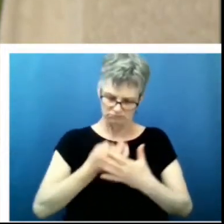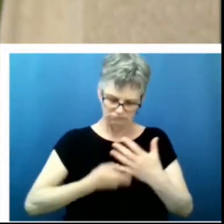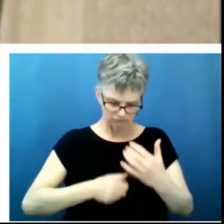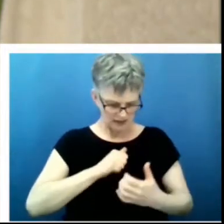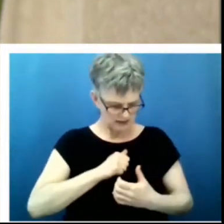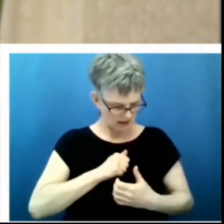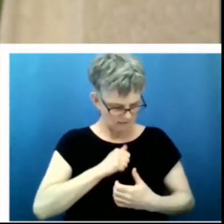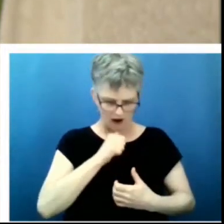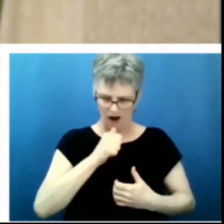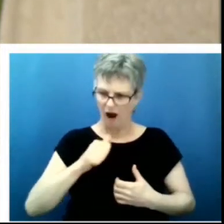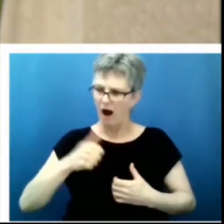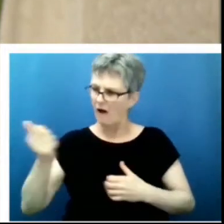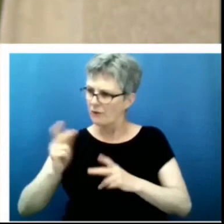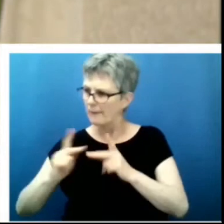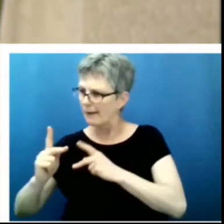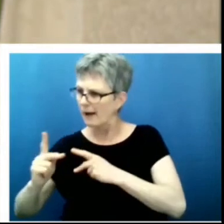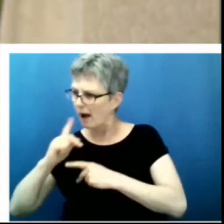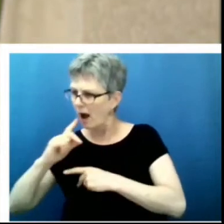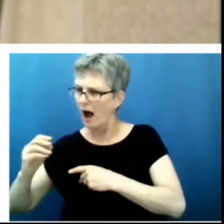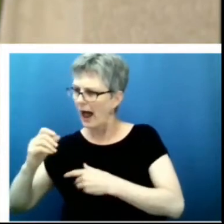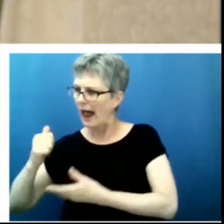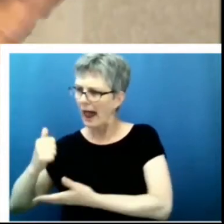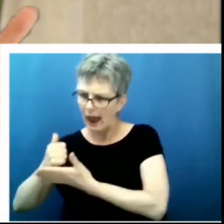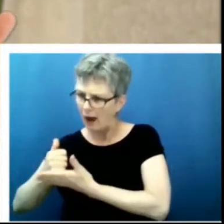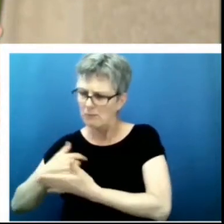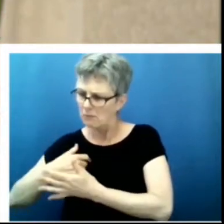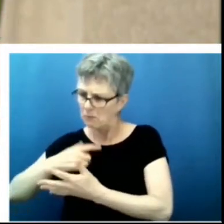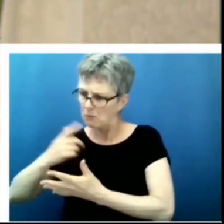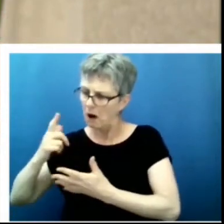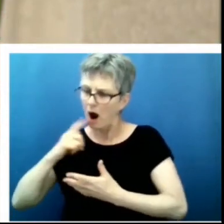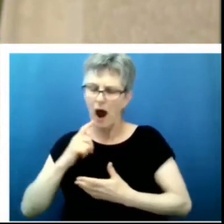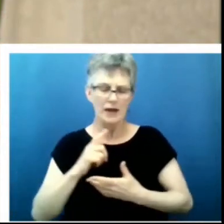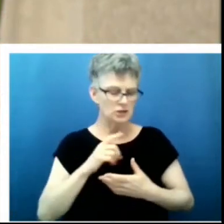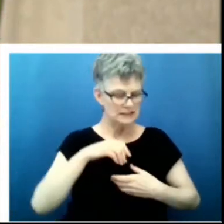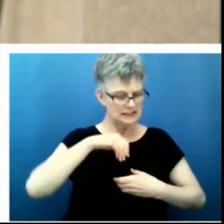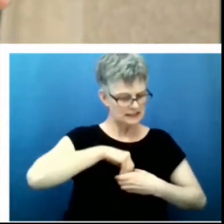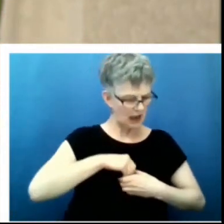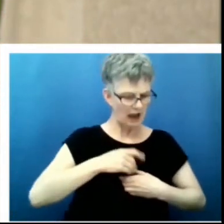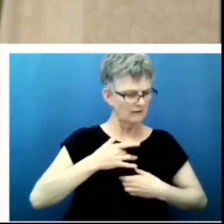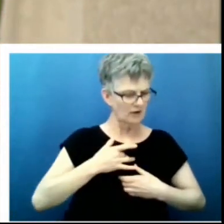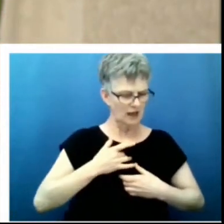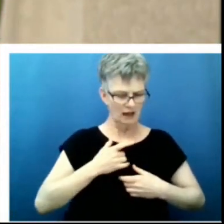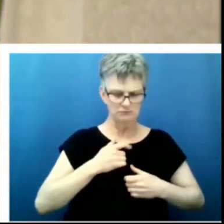Then I would come home. The reality would hit. The chaos would ensue and I was just struck